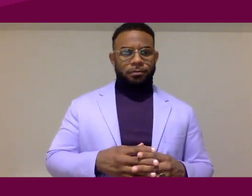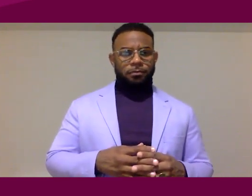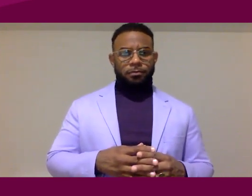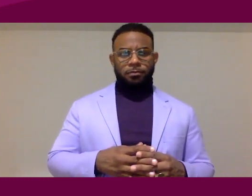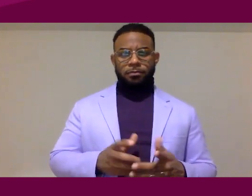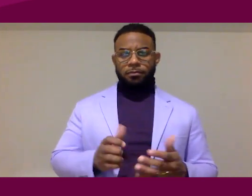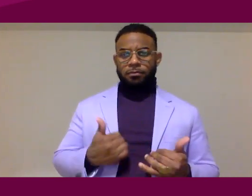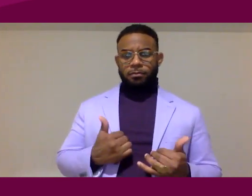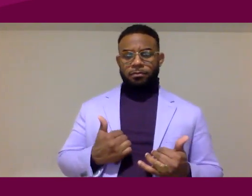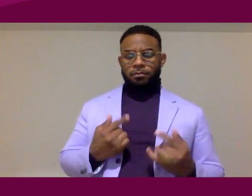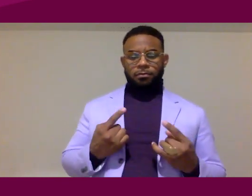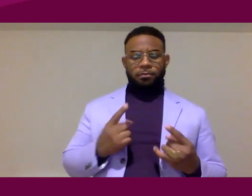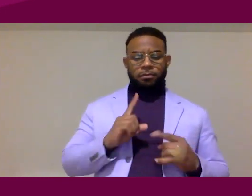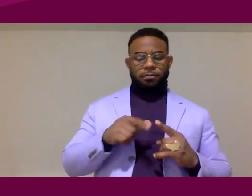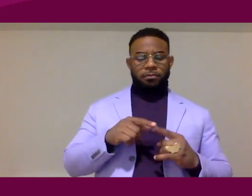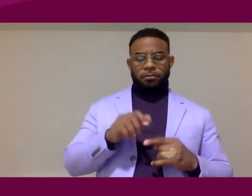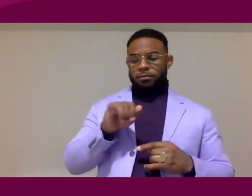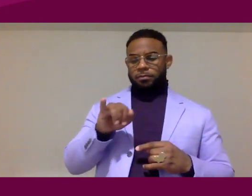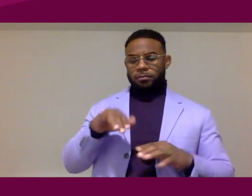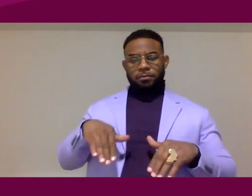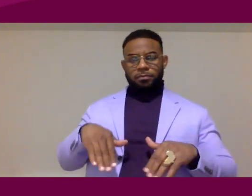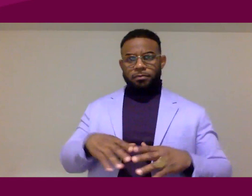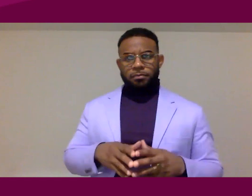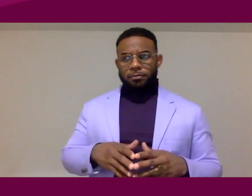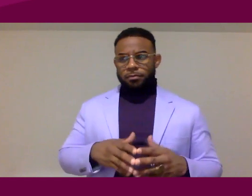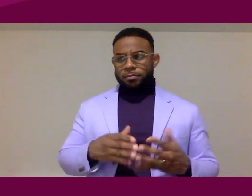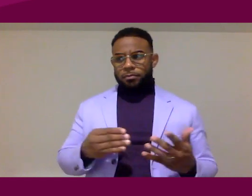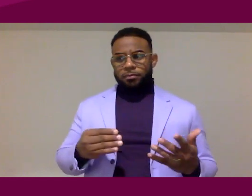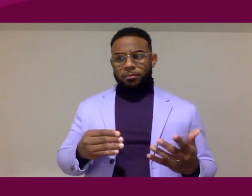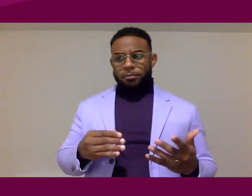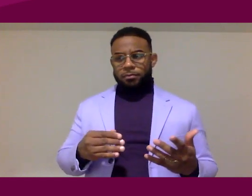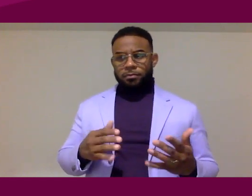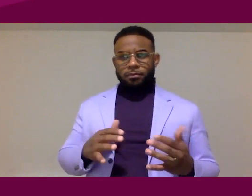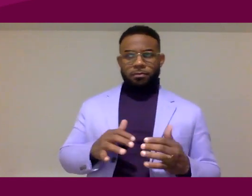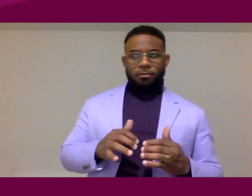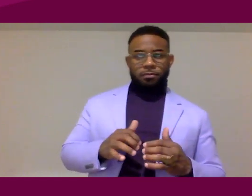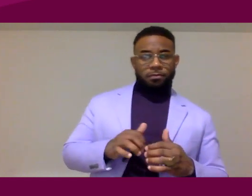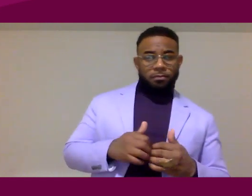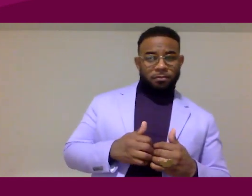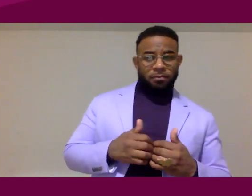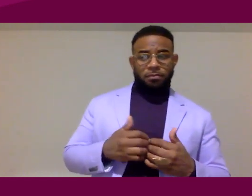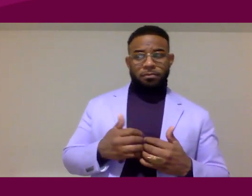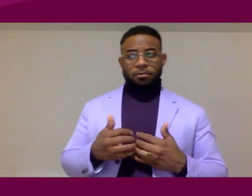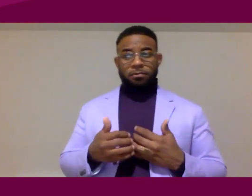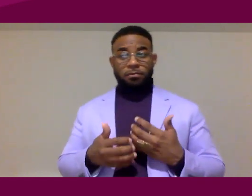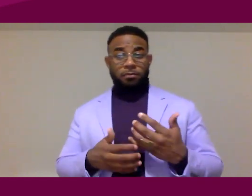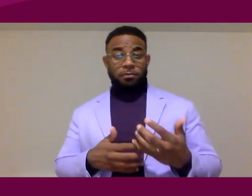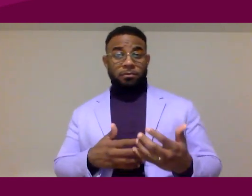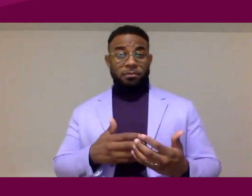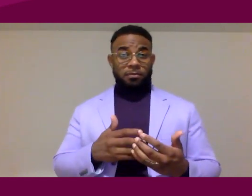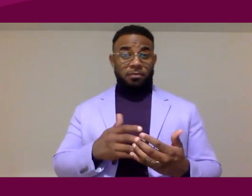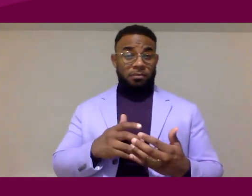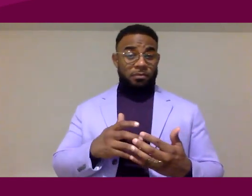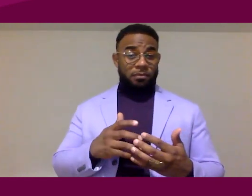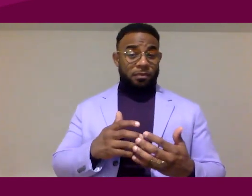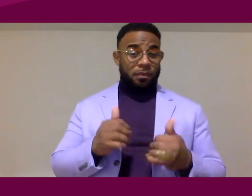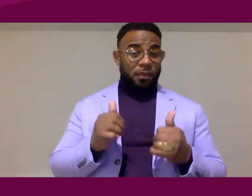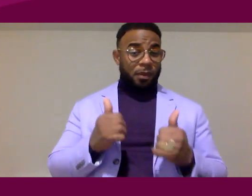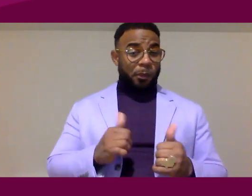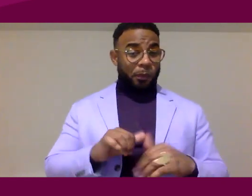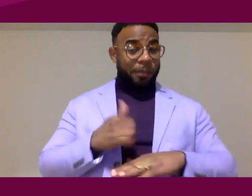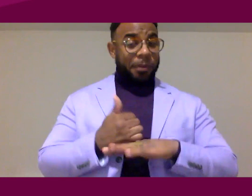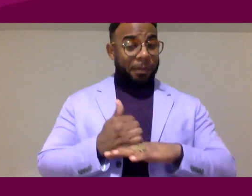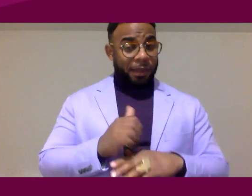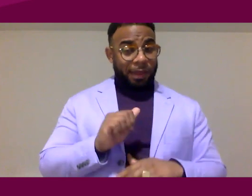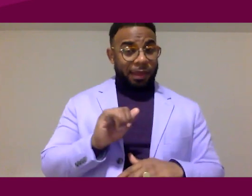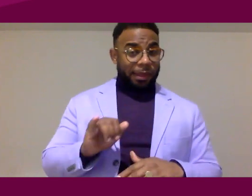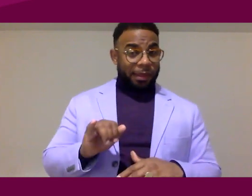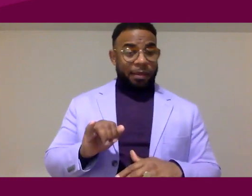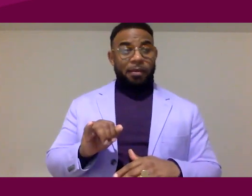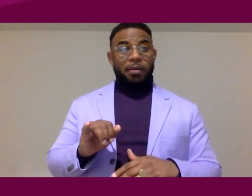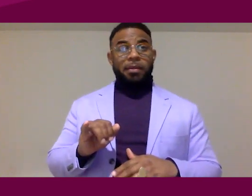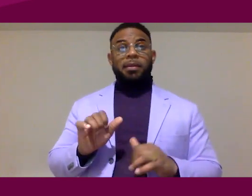We haven't at all talked about AI yet and how the poor implementation of AI can result